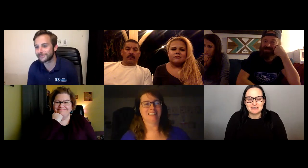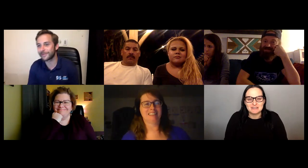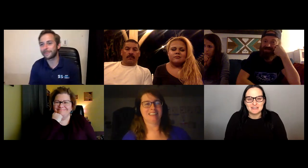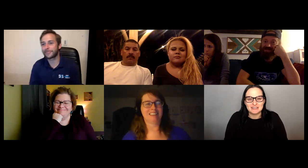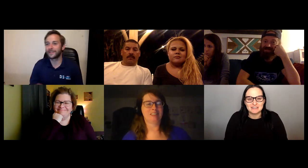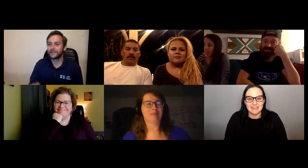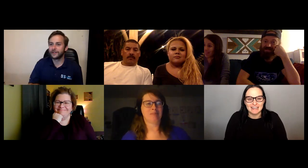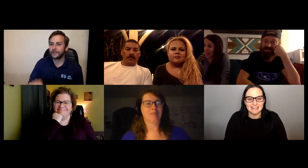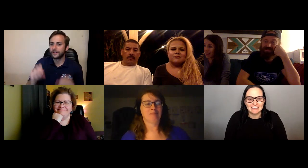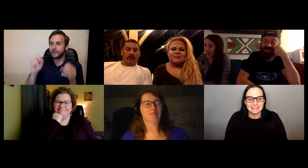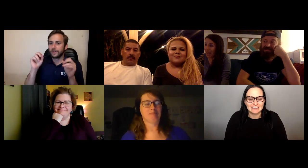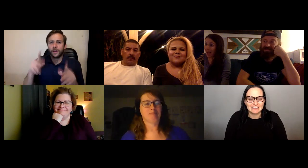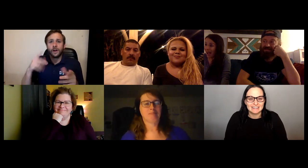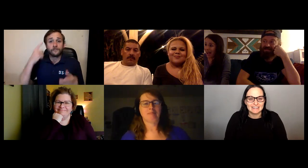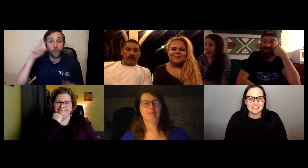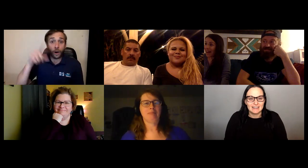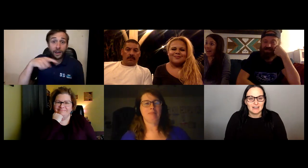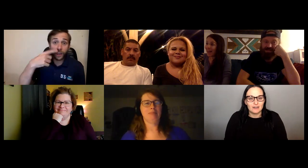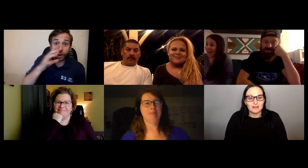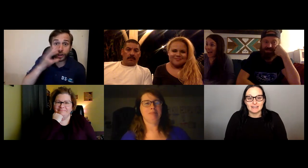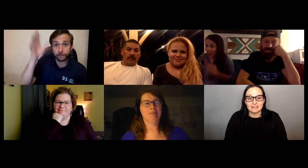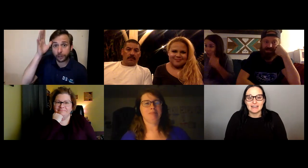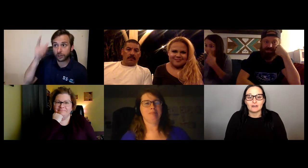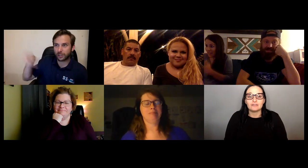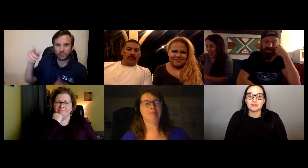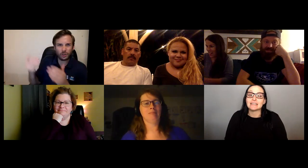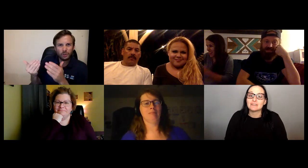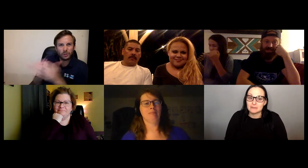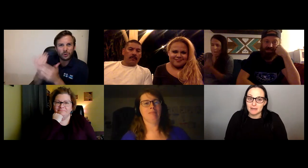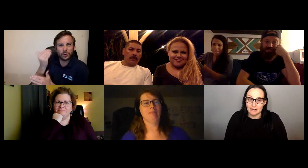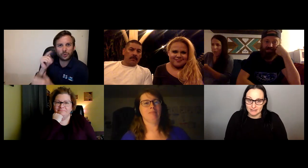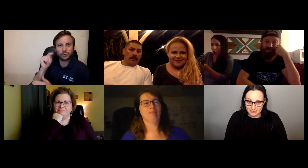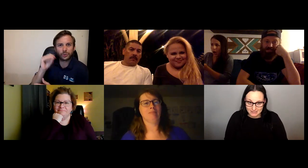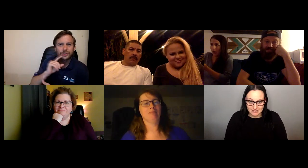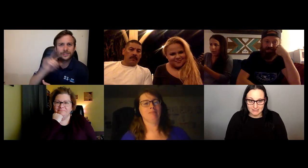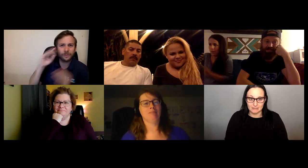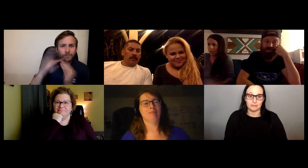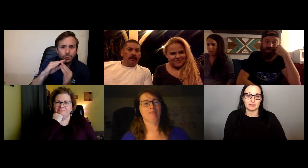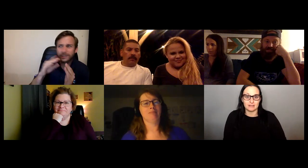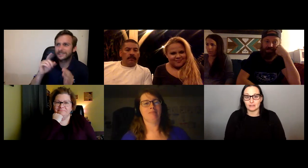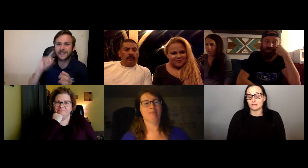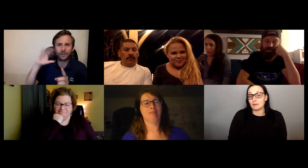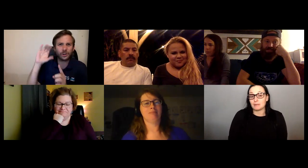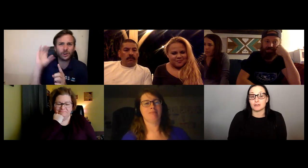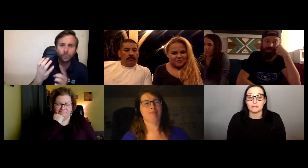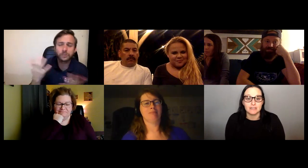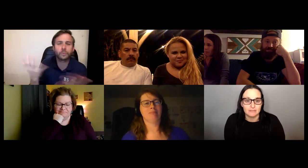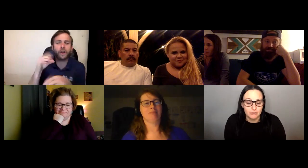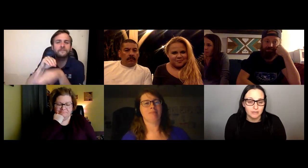so thank you kathy okay now for hearing parents with